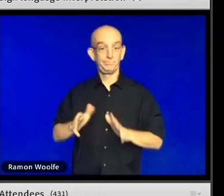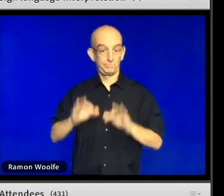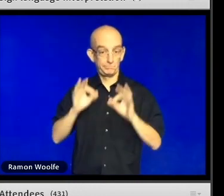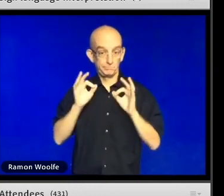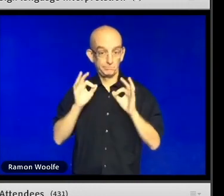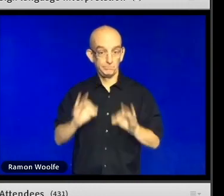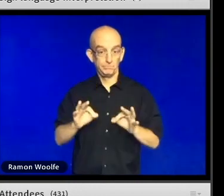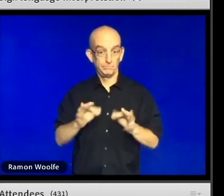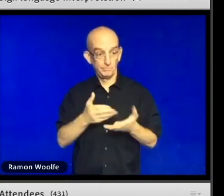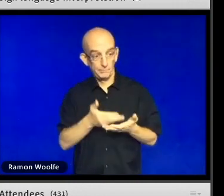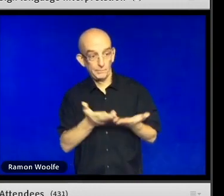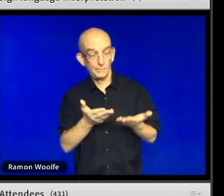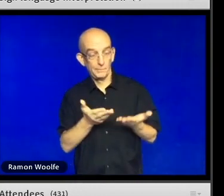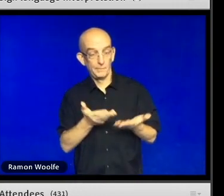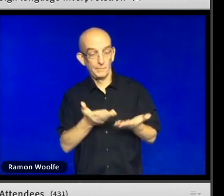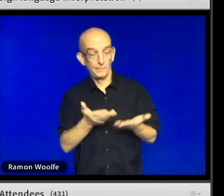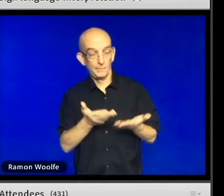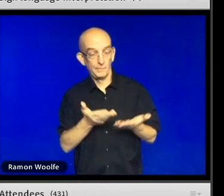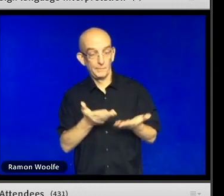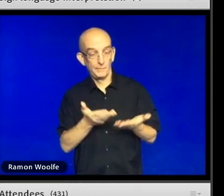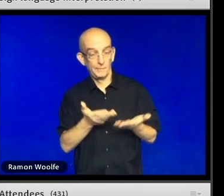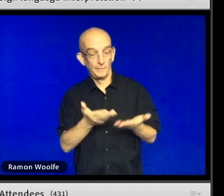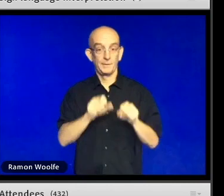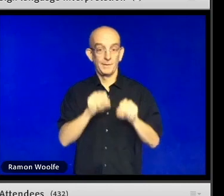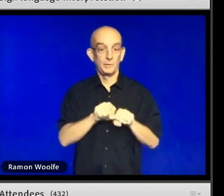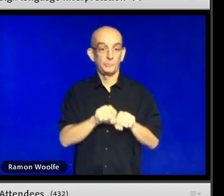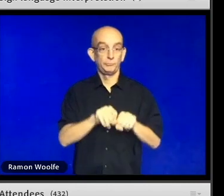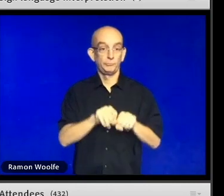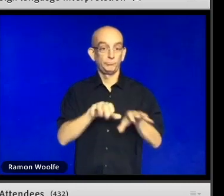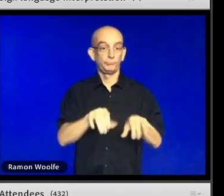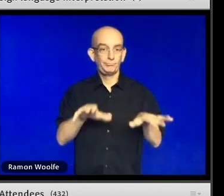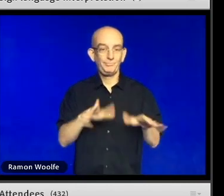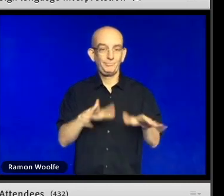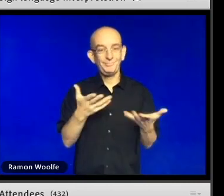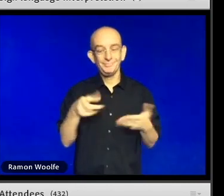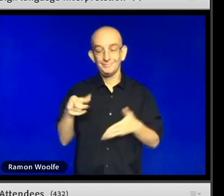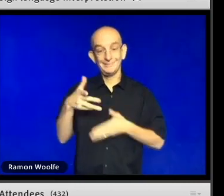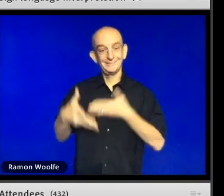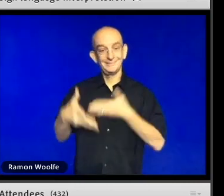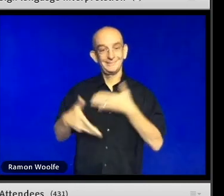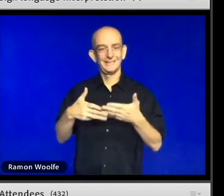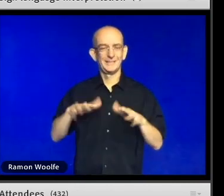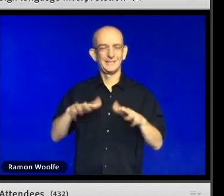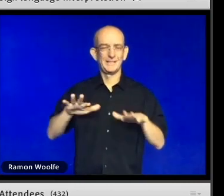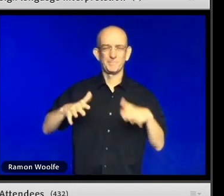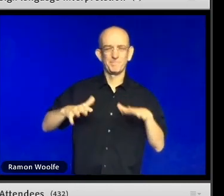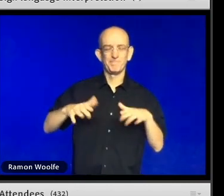able to benefit from that. We're still looking forward to further engagement and we'll, of